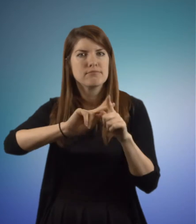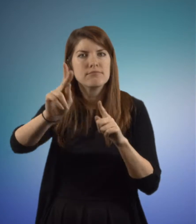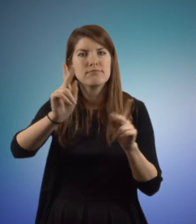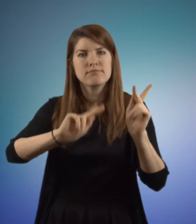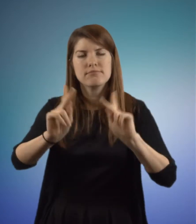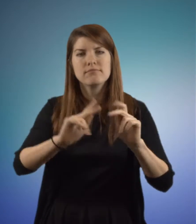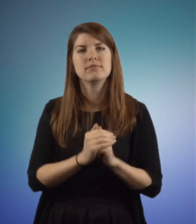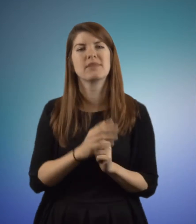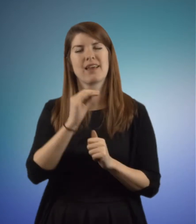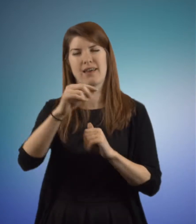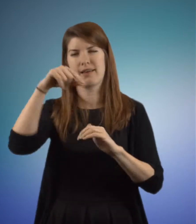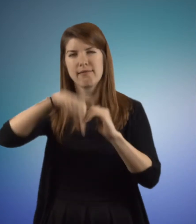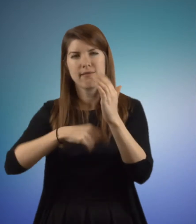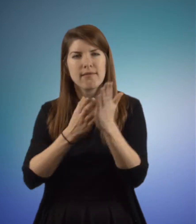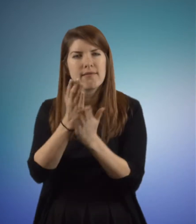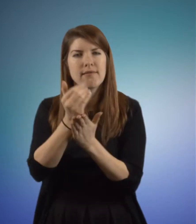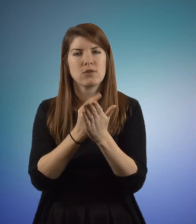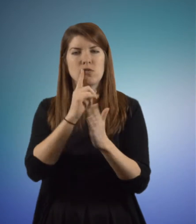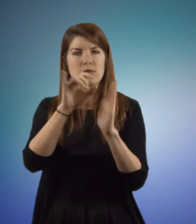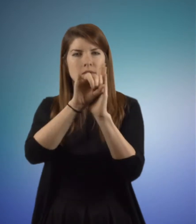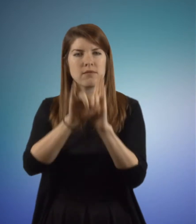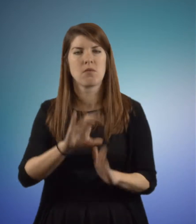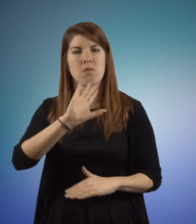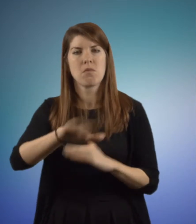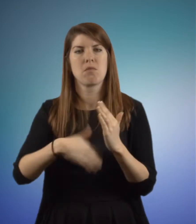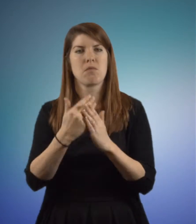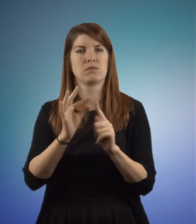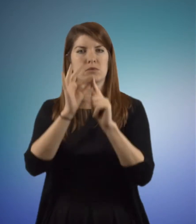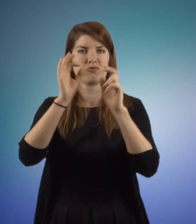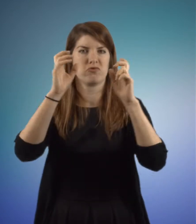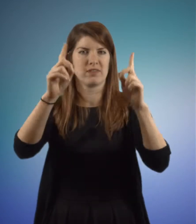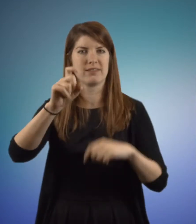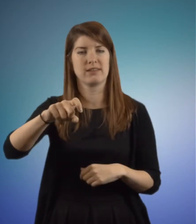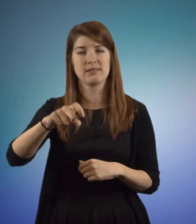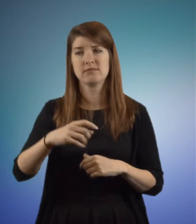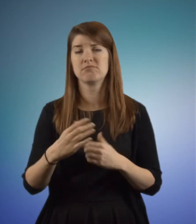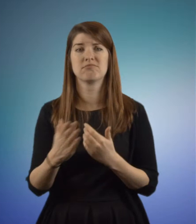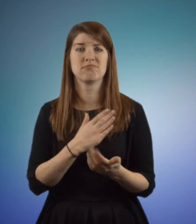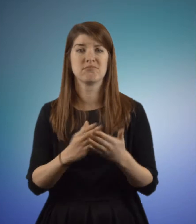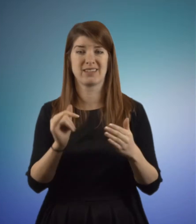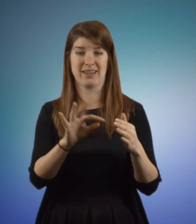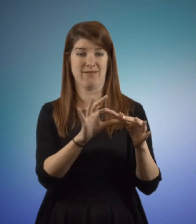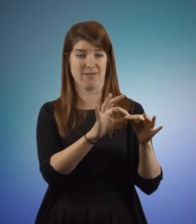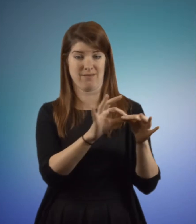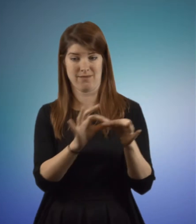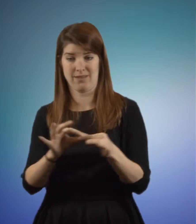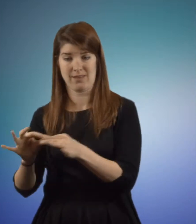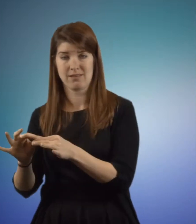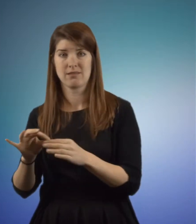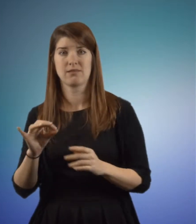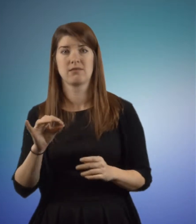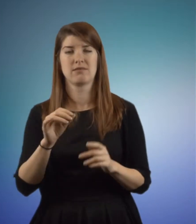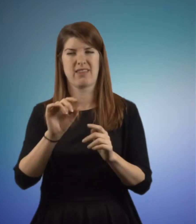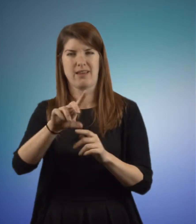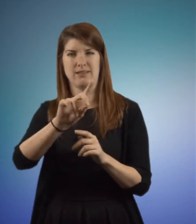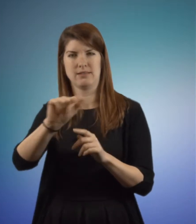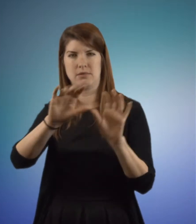to identify all the special education needs that our children have, whether or not they're commonly linked to the disability category that they're in.